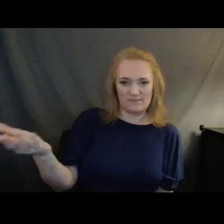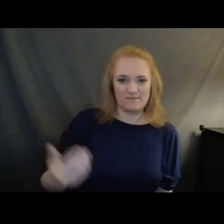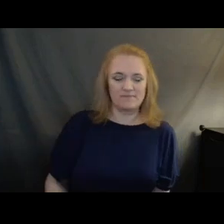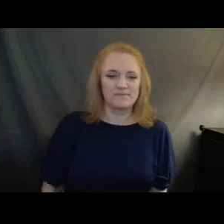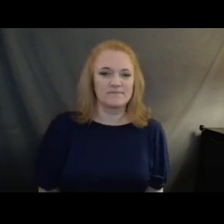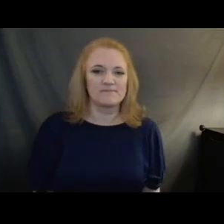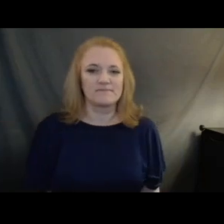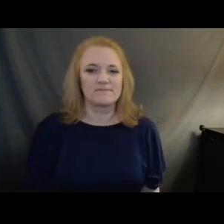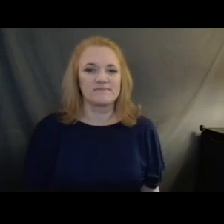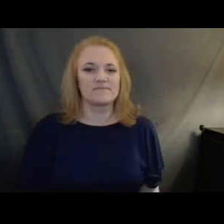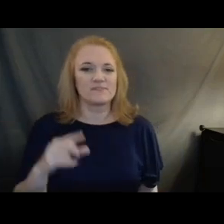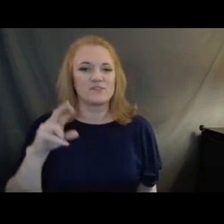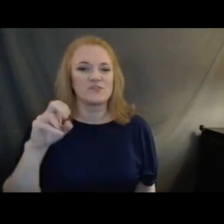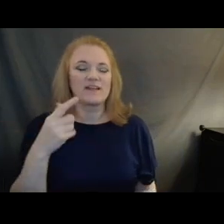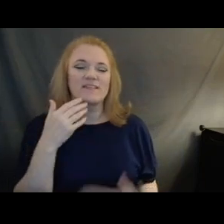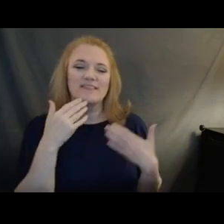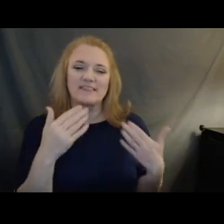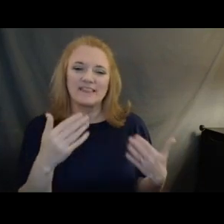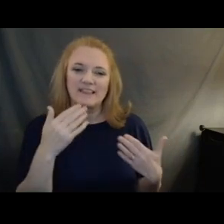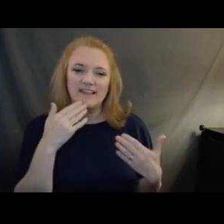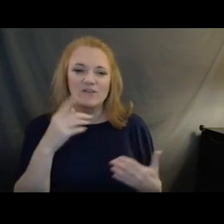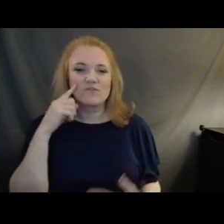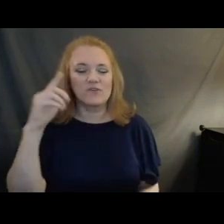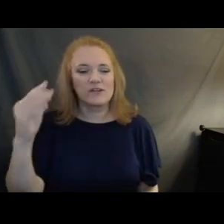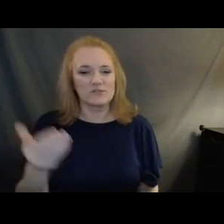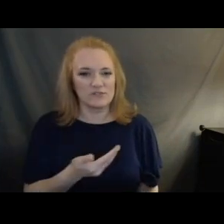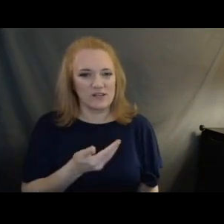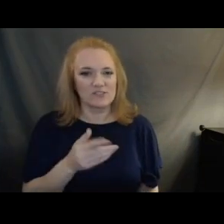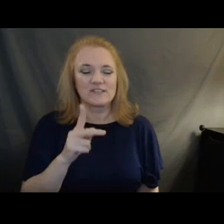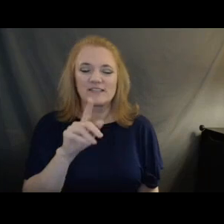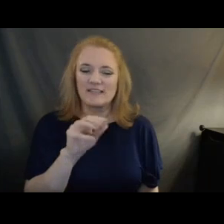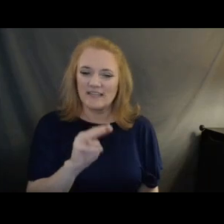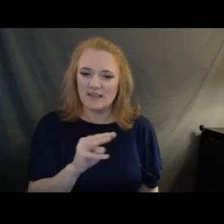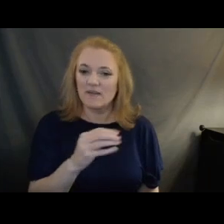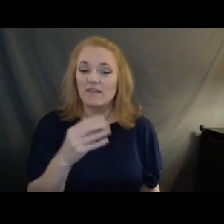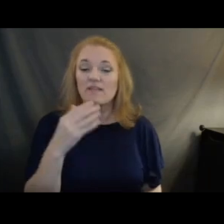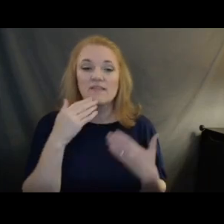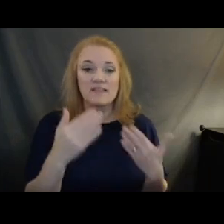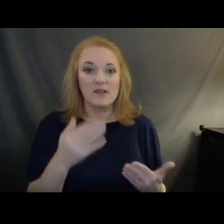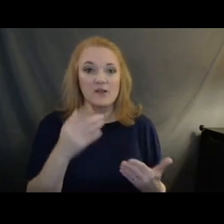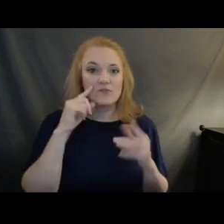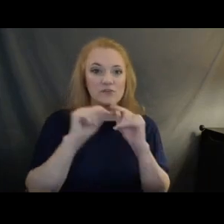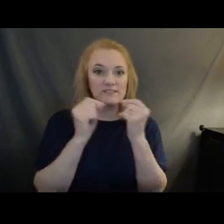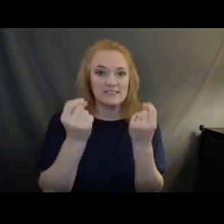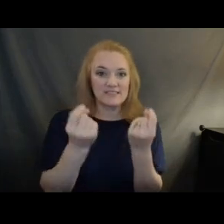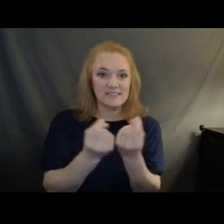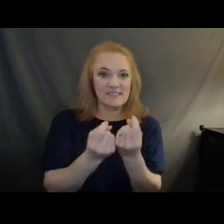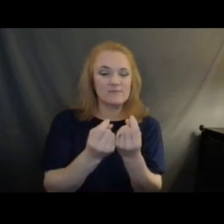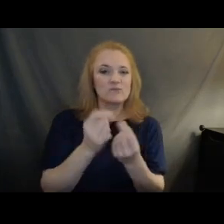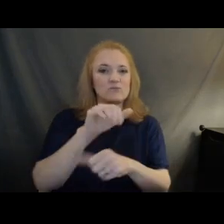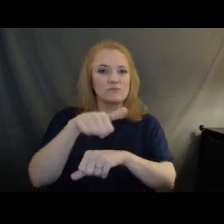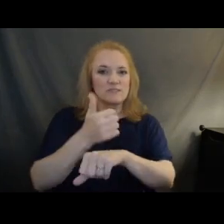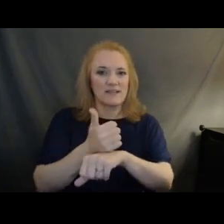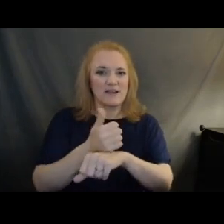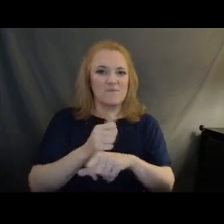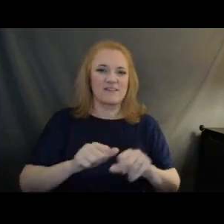Thanks for the introductions Kim and thanks to the team for putting together the slides today. I